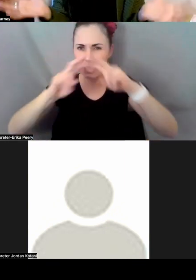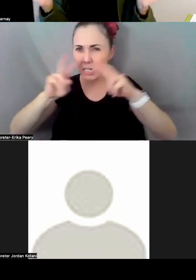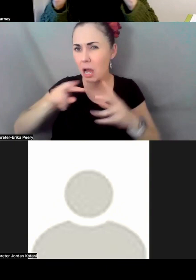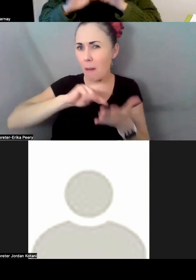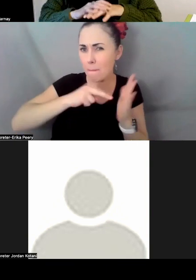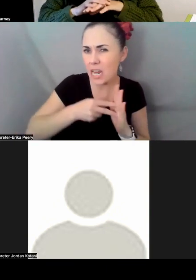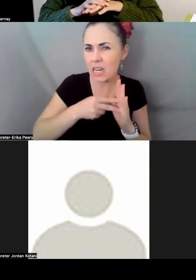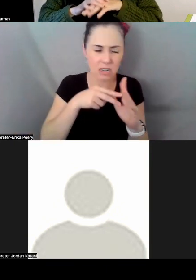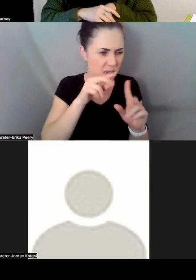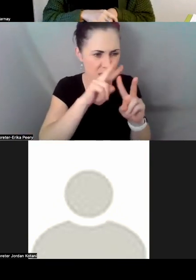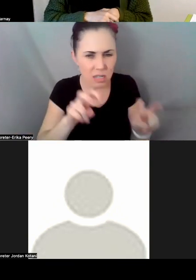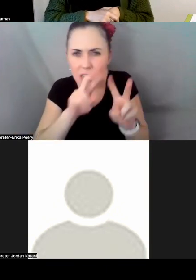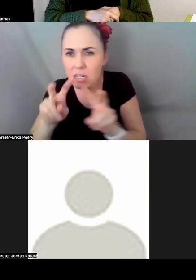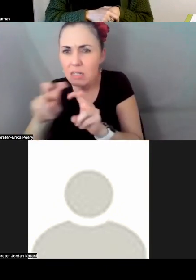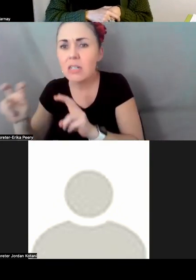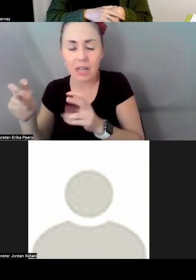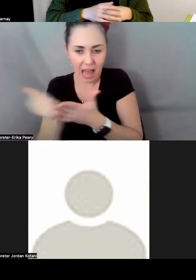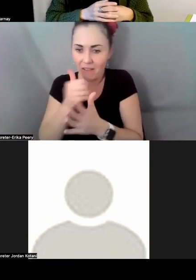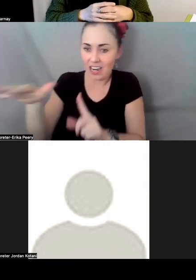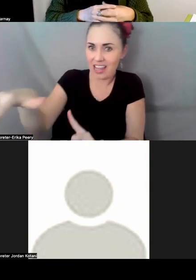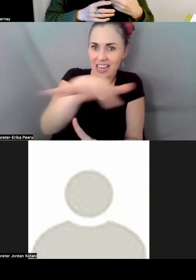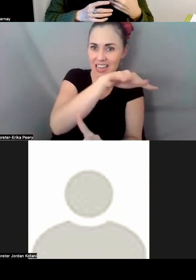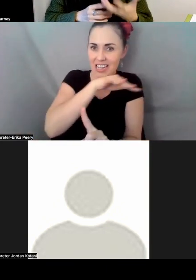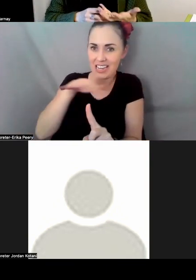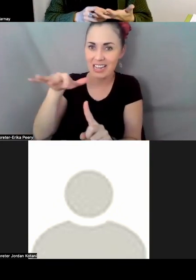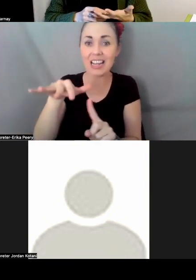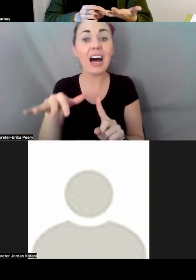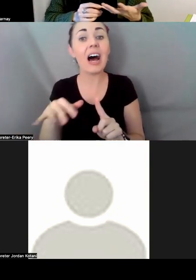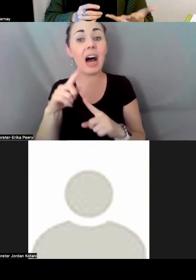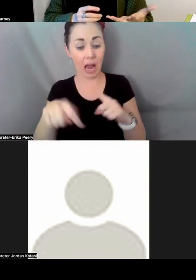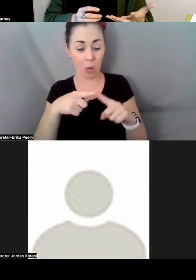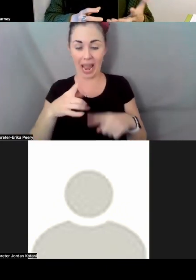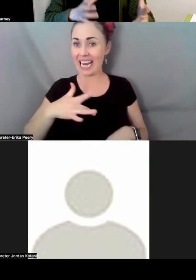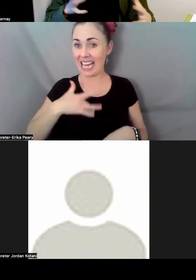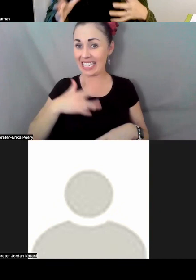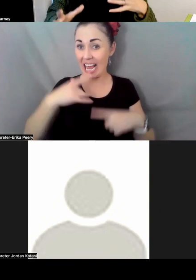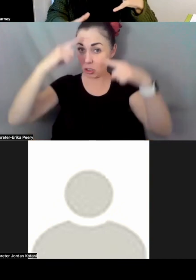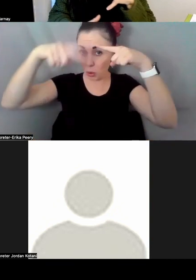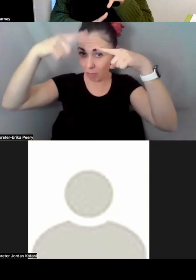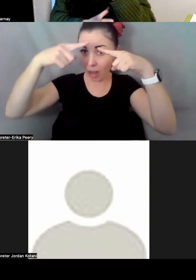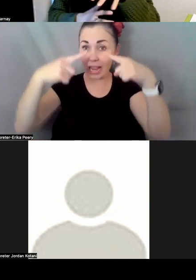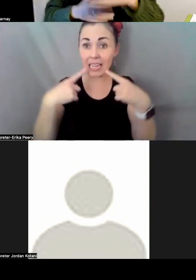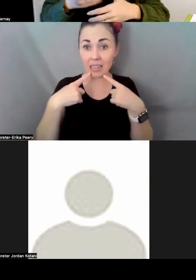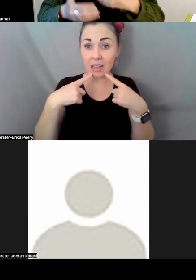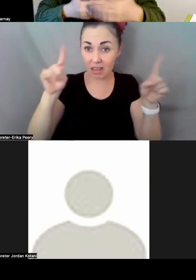That's going on all around us. When our sensory processing is working the way it should, the whole